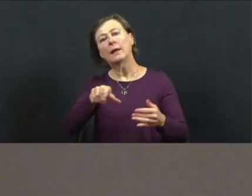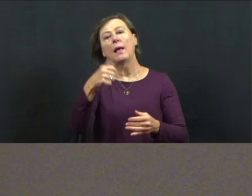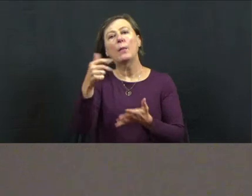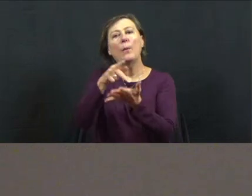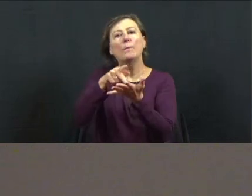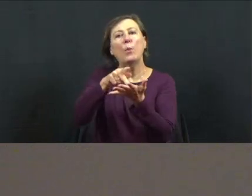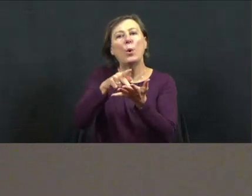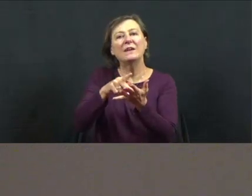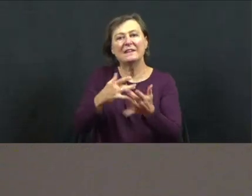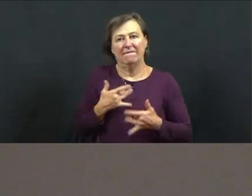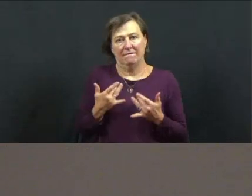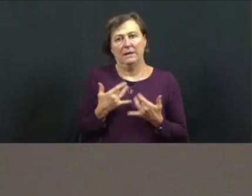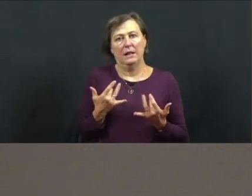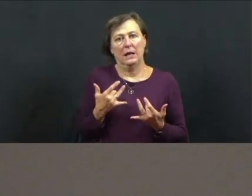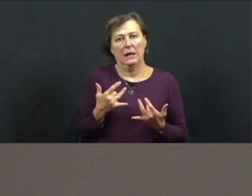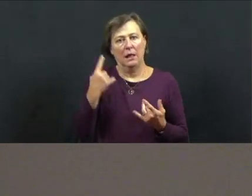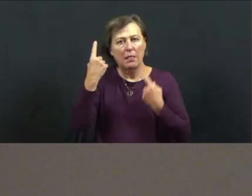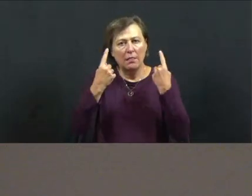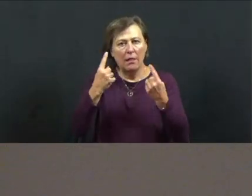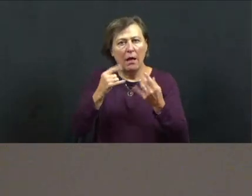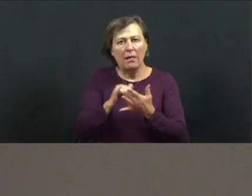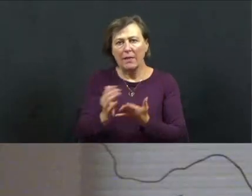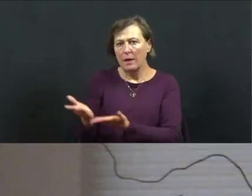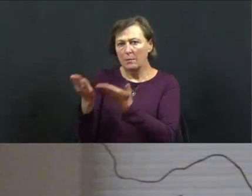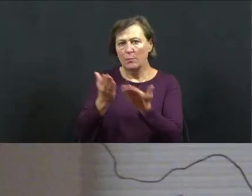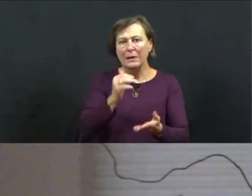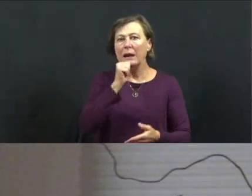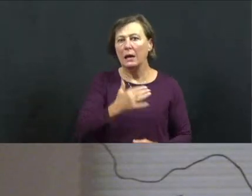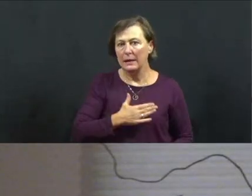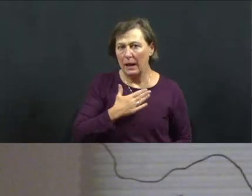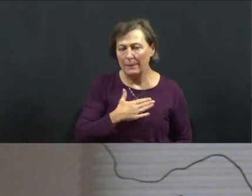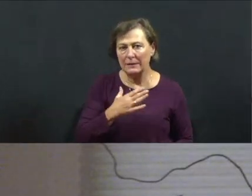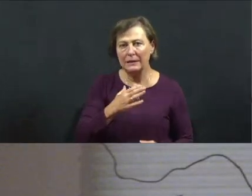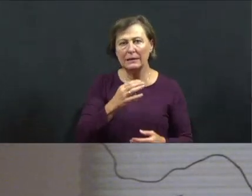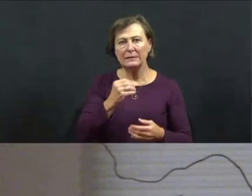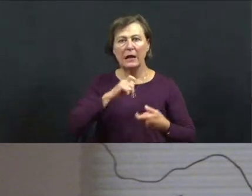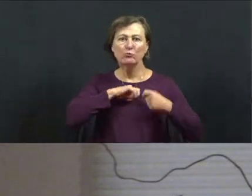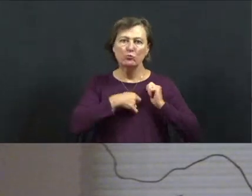people unhappiness and grief. Thus, when Mara saw Siddharta